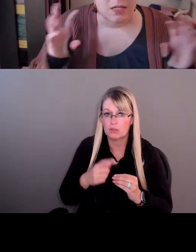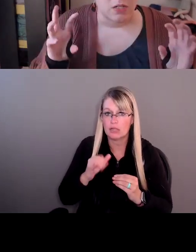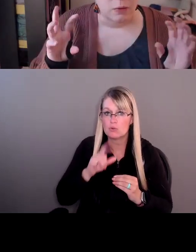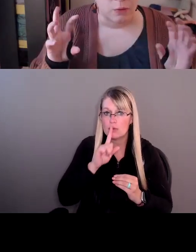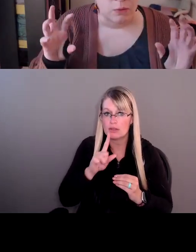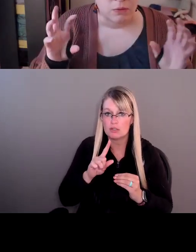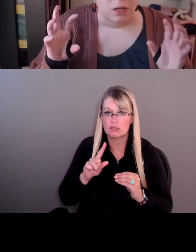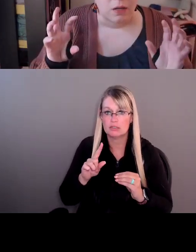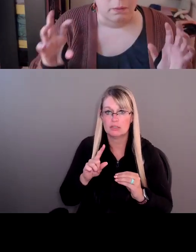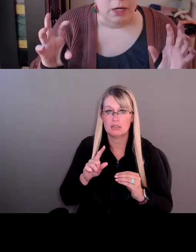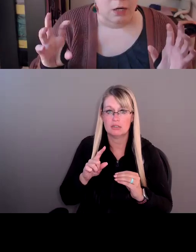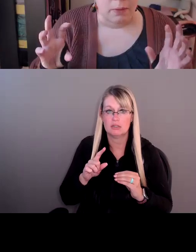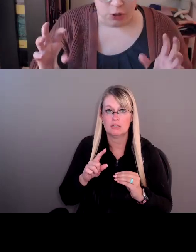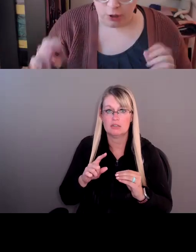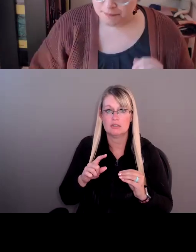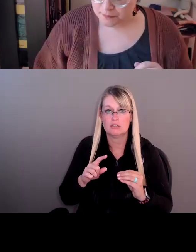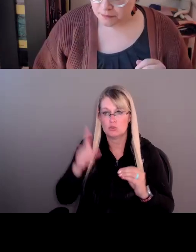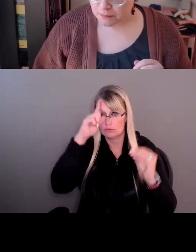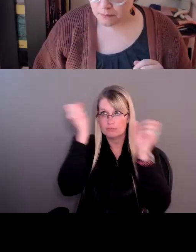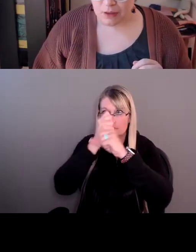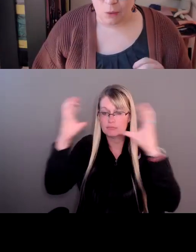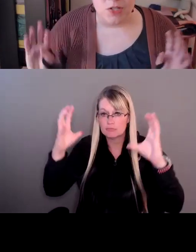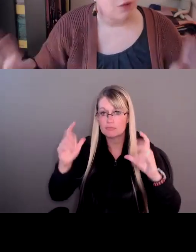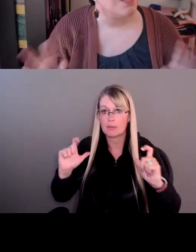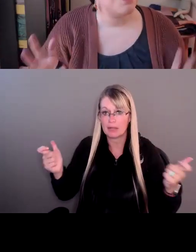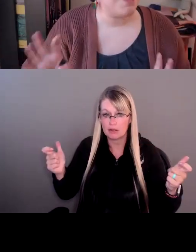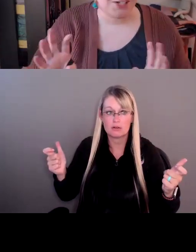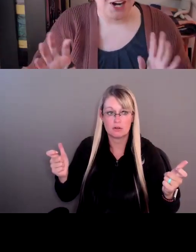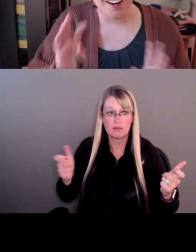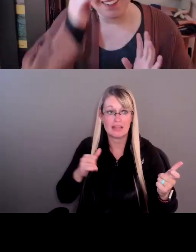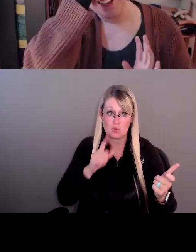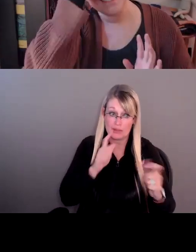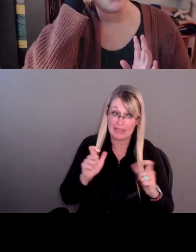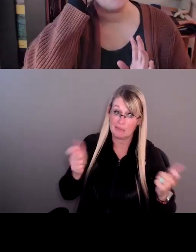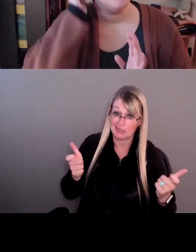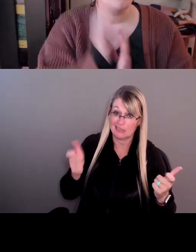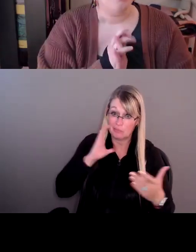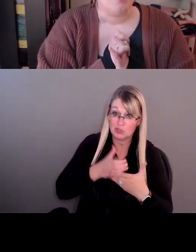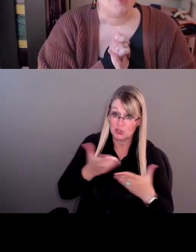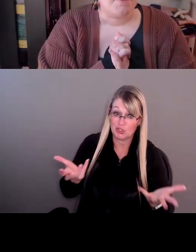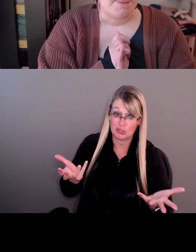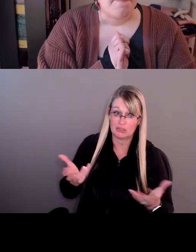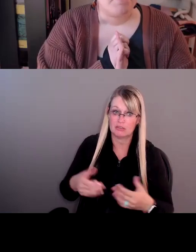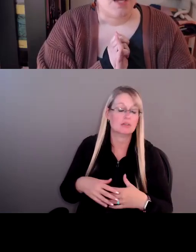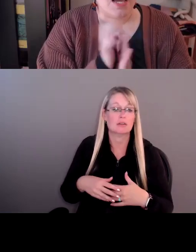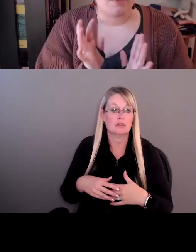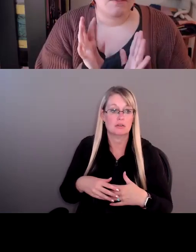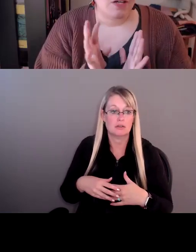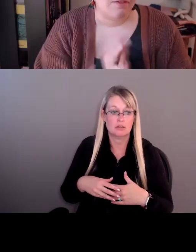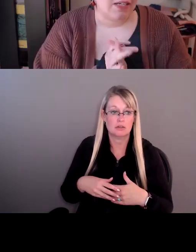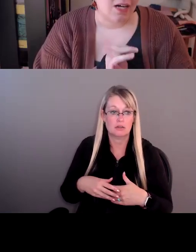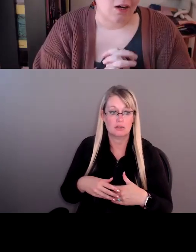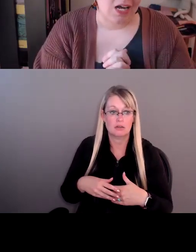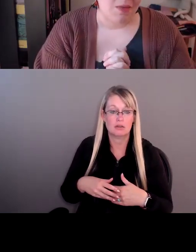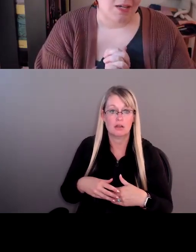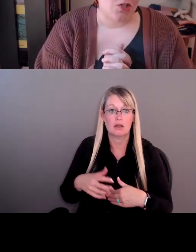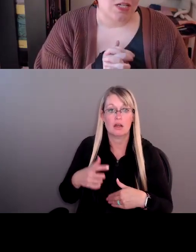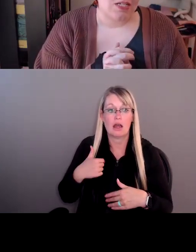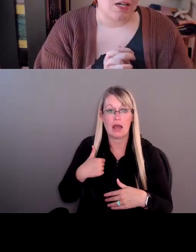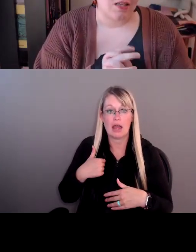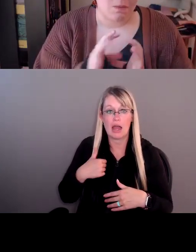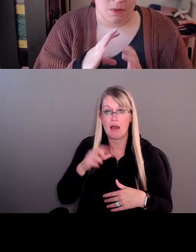into the bigger picture. Which is a really big picture. So, I have a Venn diagram that is just a